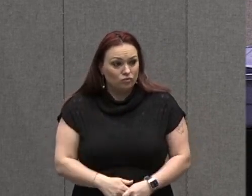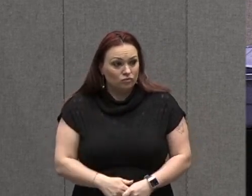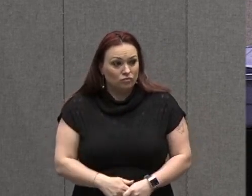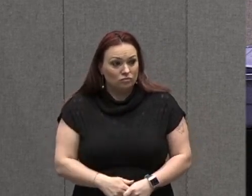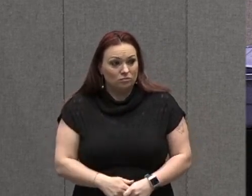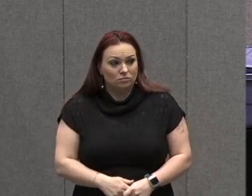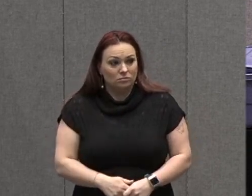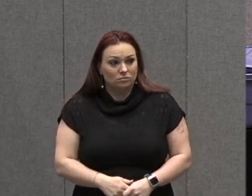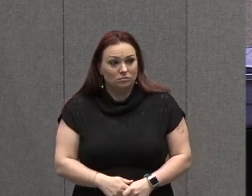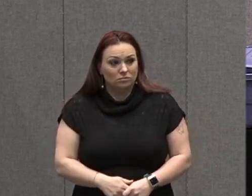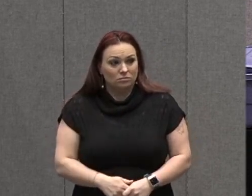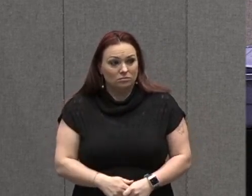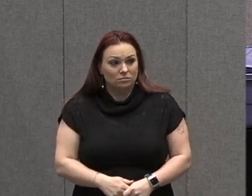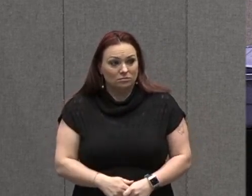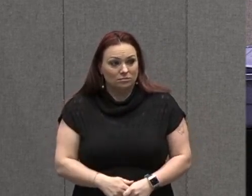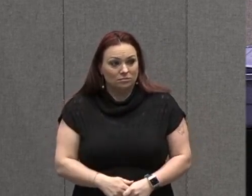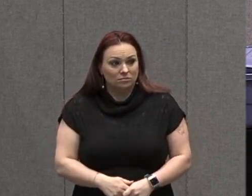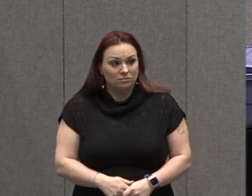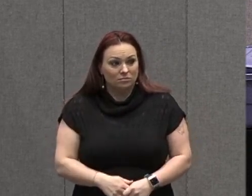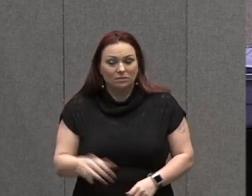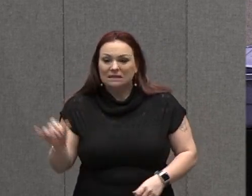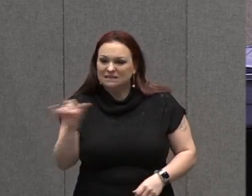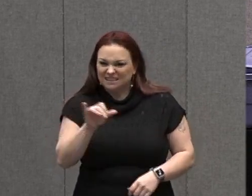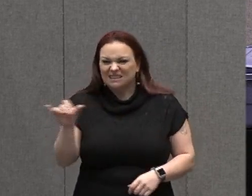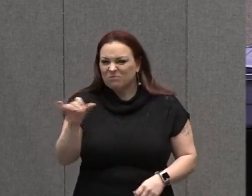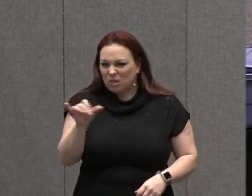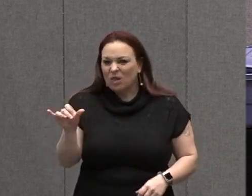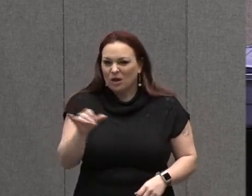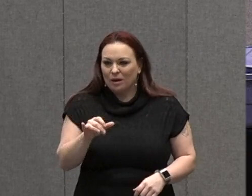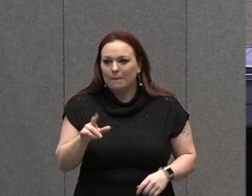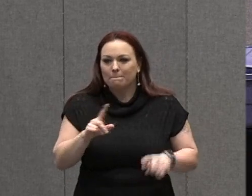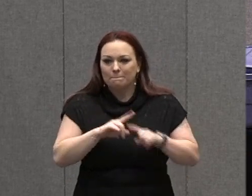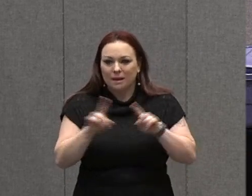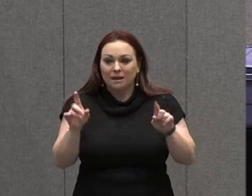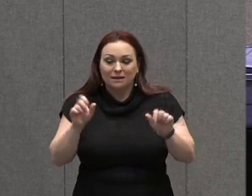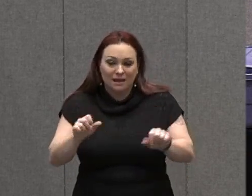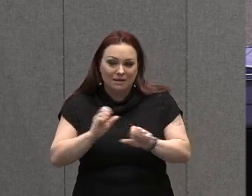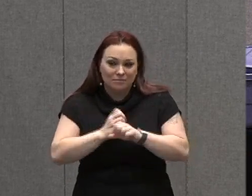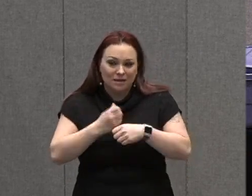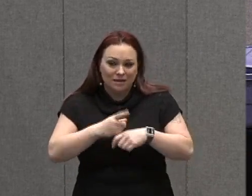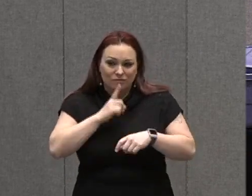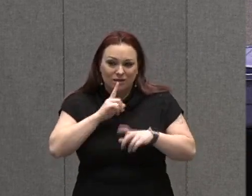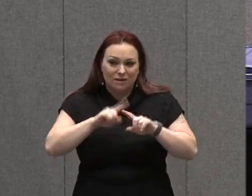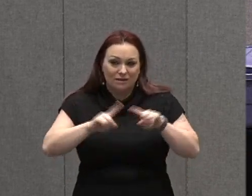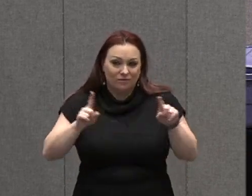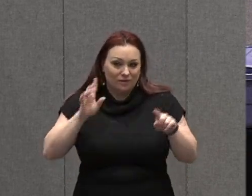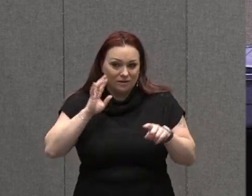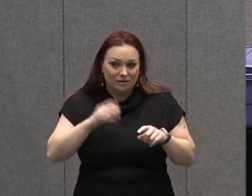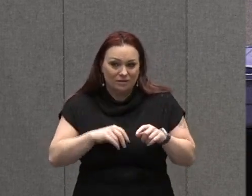Listen. It's kind of similar. But it can make a really different sound, lets listen to it on here.